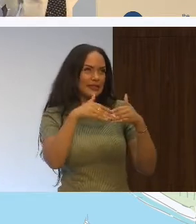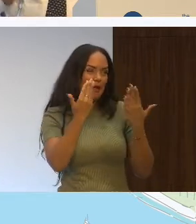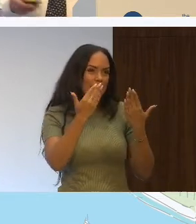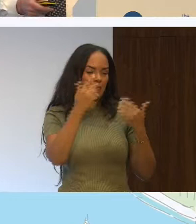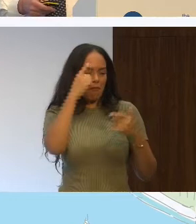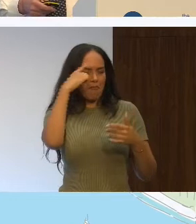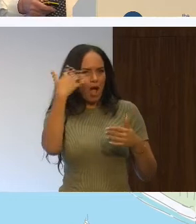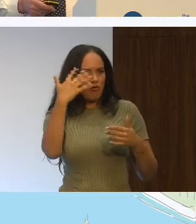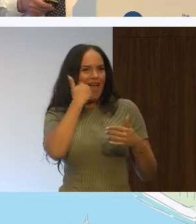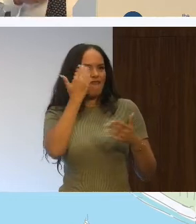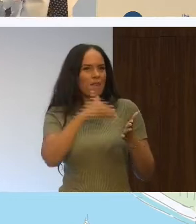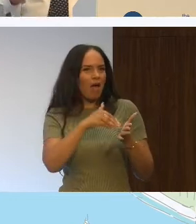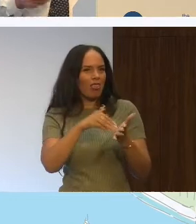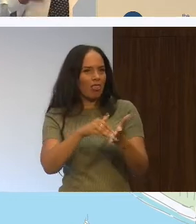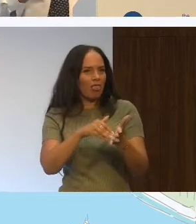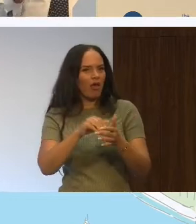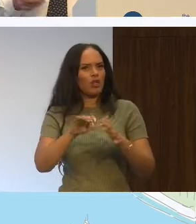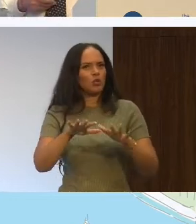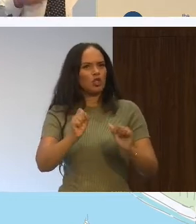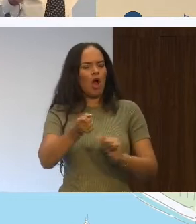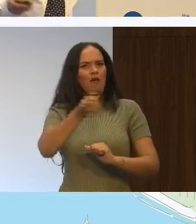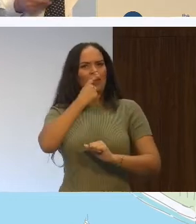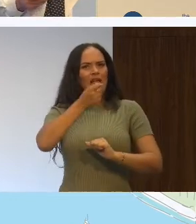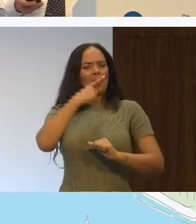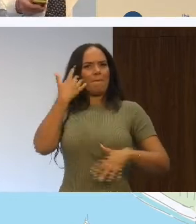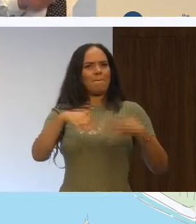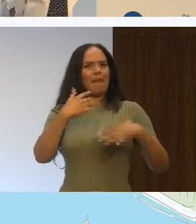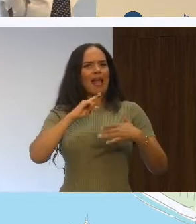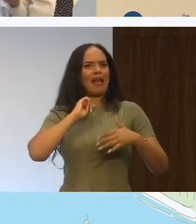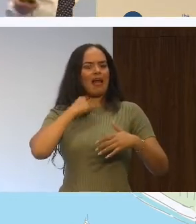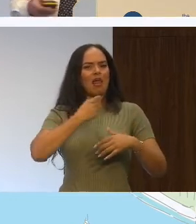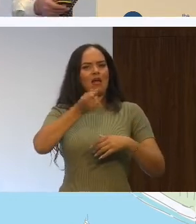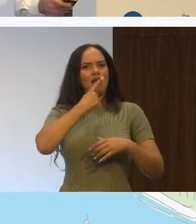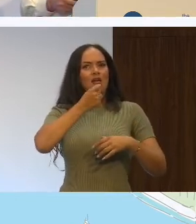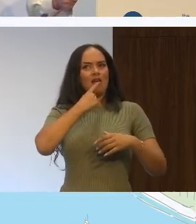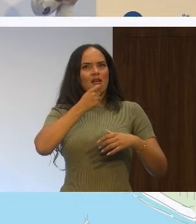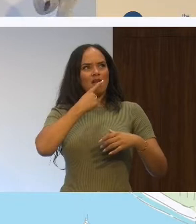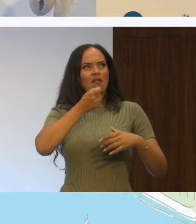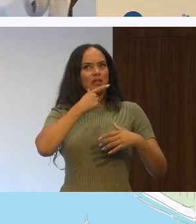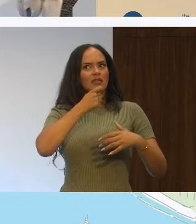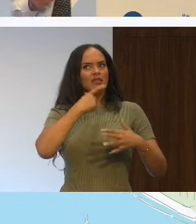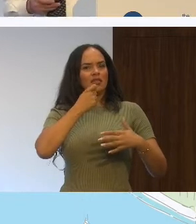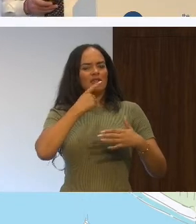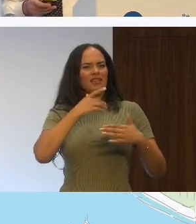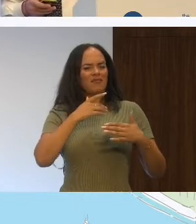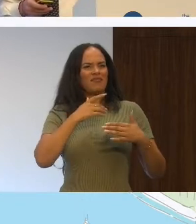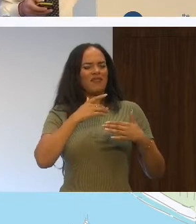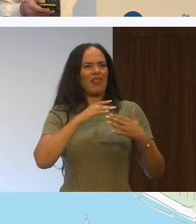and more painkillers, it becomes a little bit of a slippery slope. And then you you sort of breach these these numbers, which the International